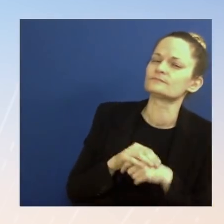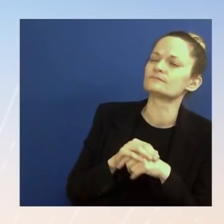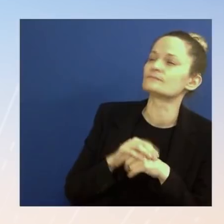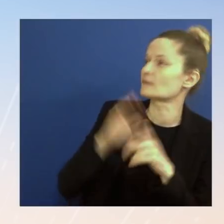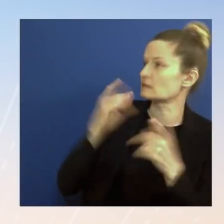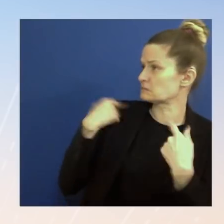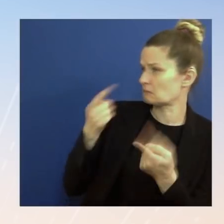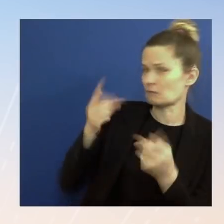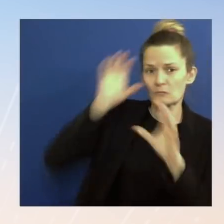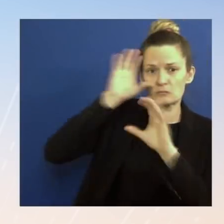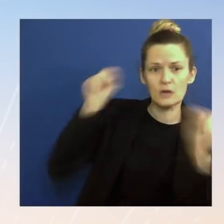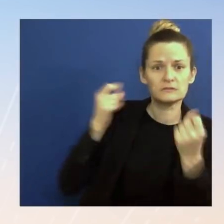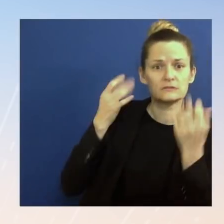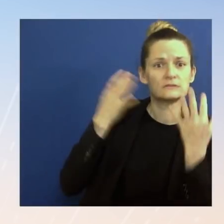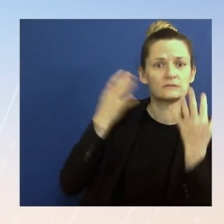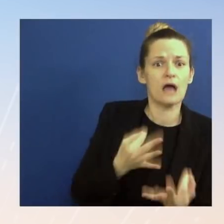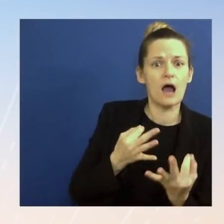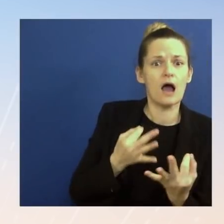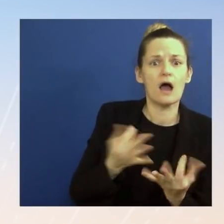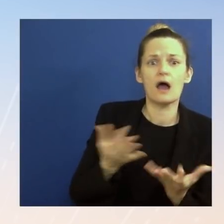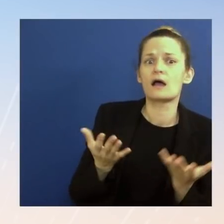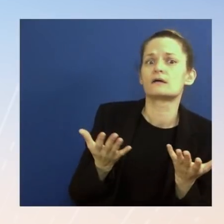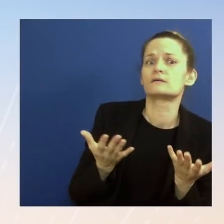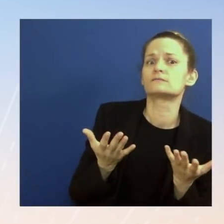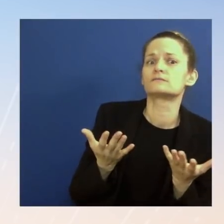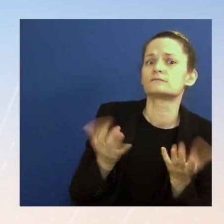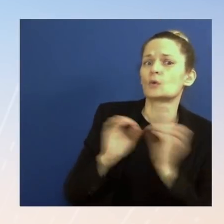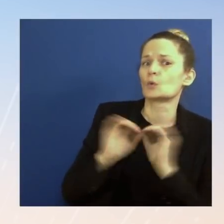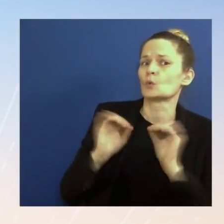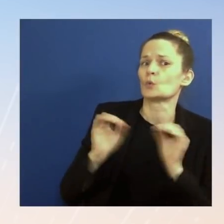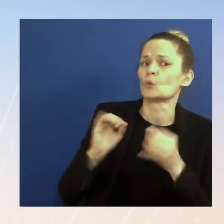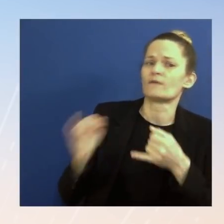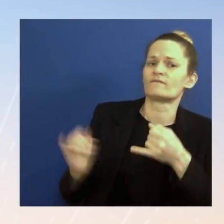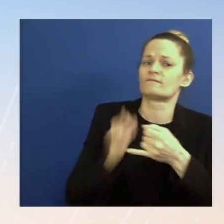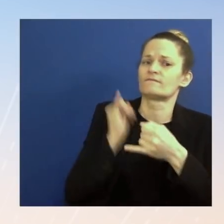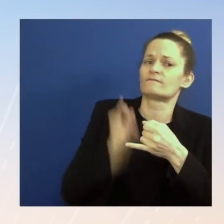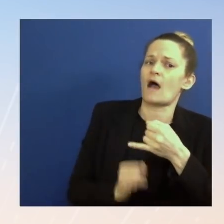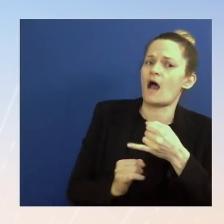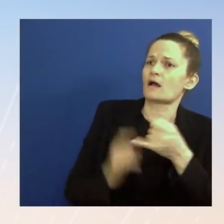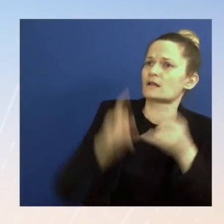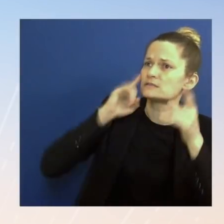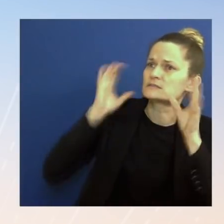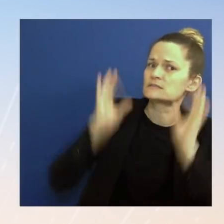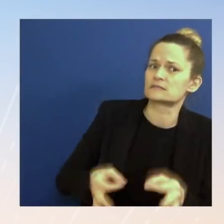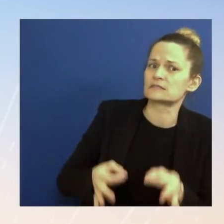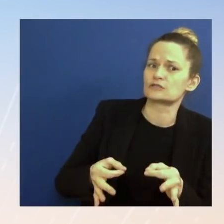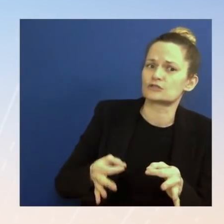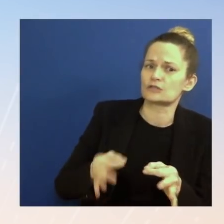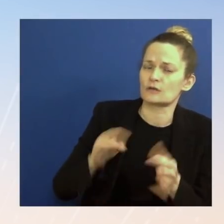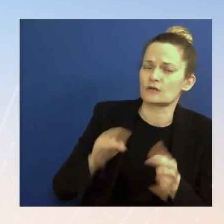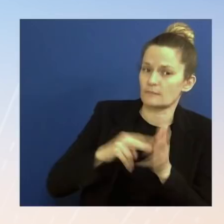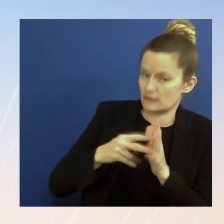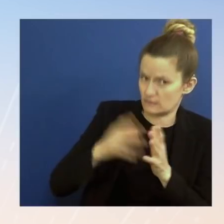We've seen maternity wards being bombed, illegal weapons being used, pediatric hospitals being targeted.